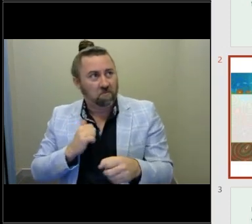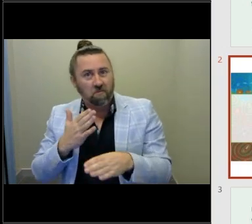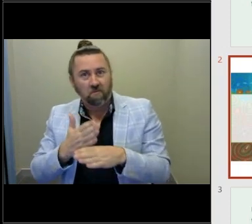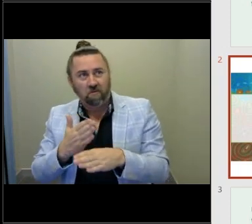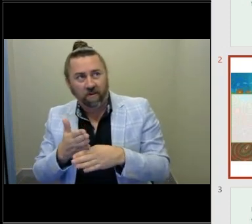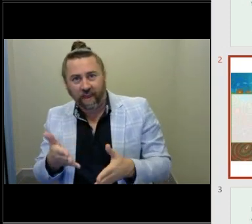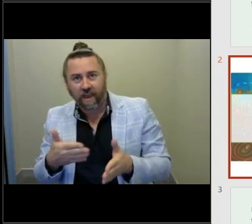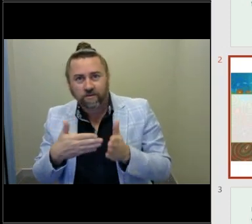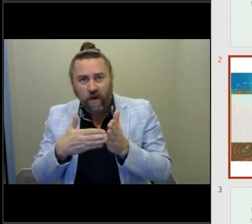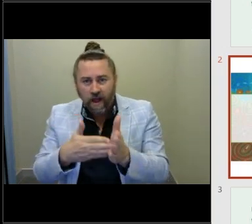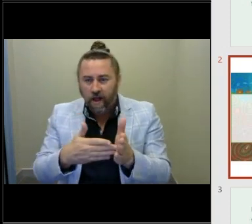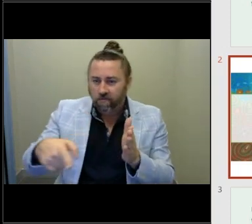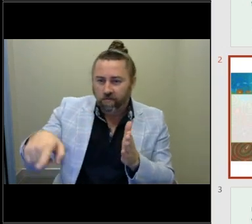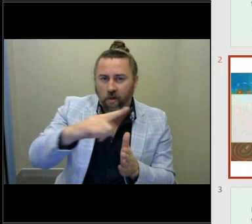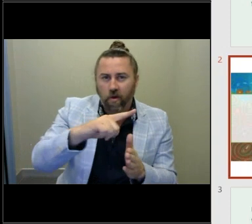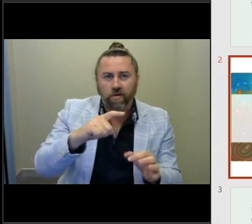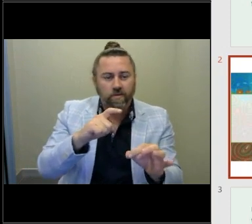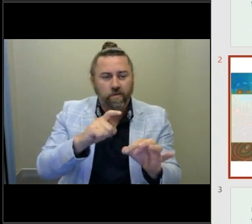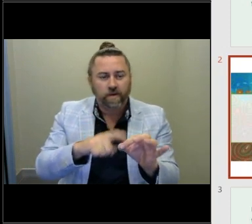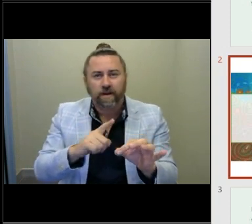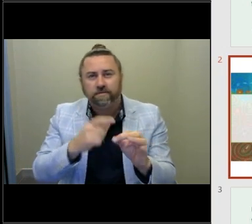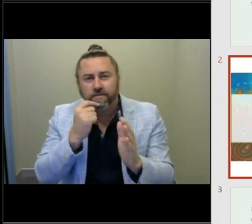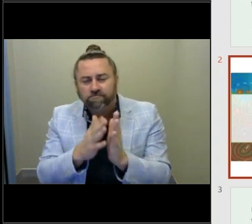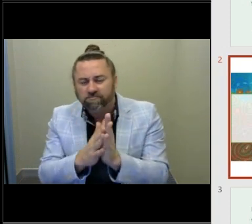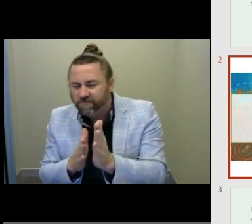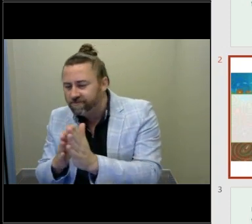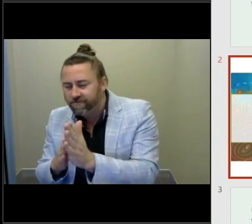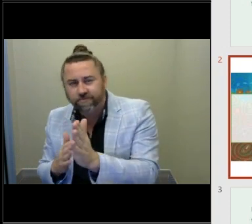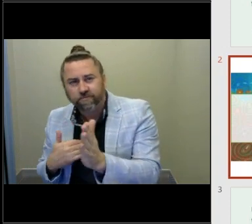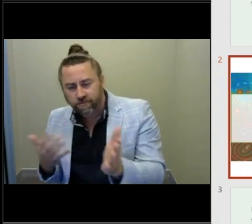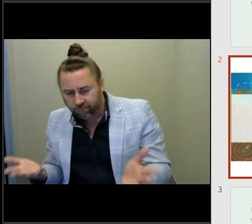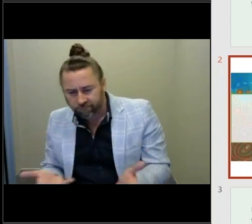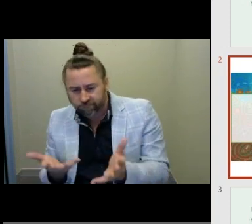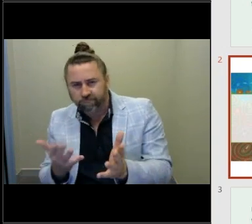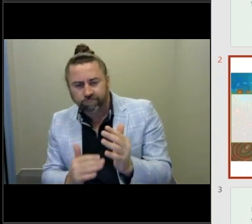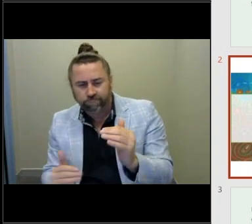Queenslanders uphold their legal rights in our justice system.